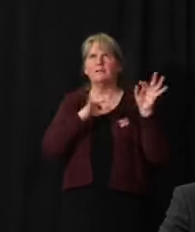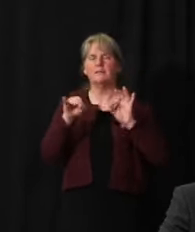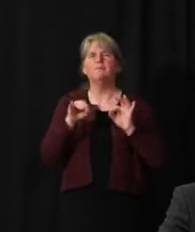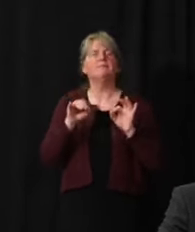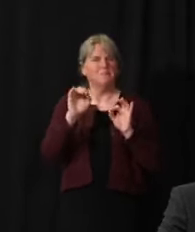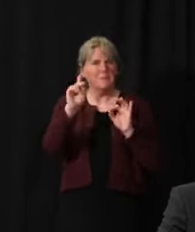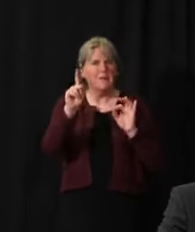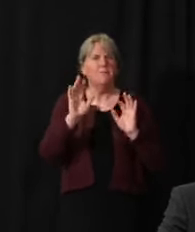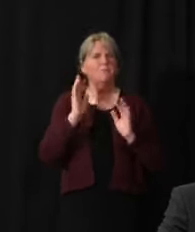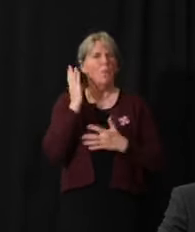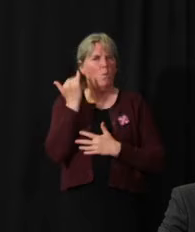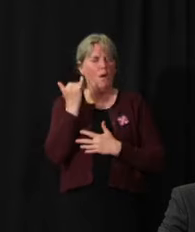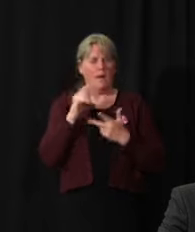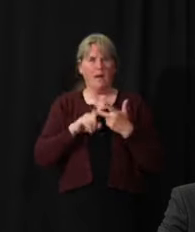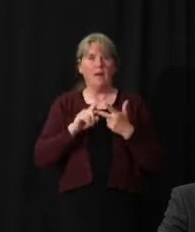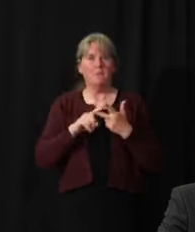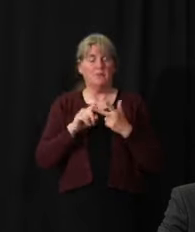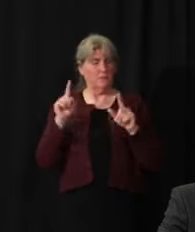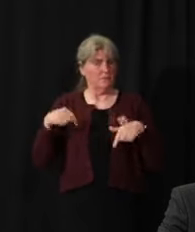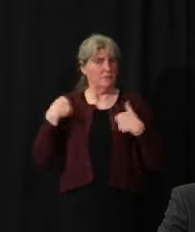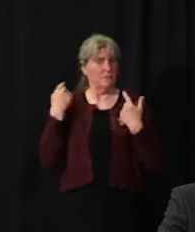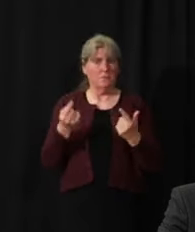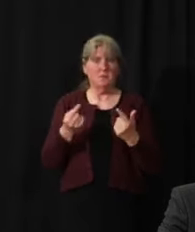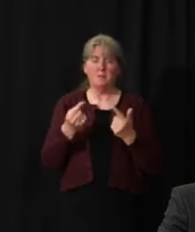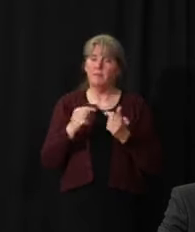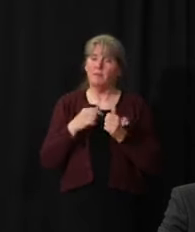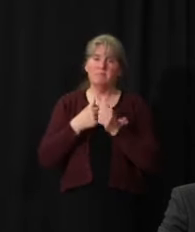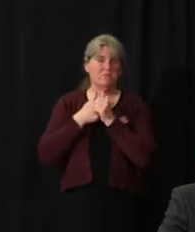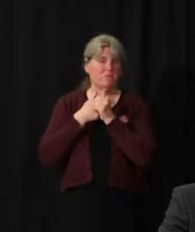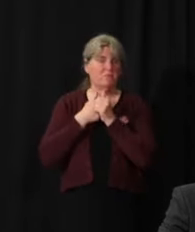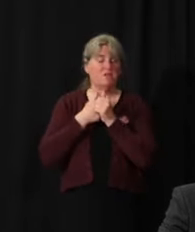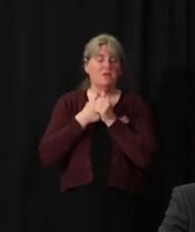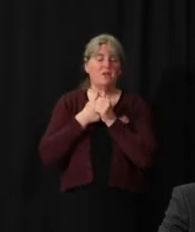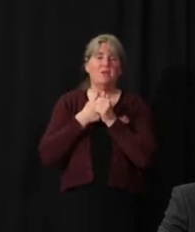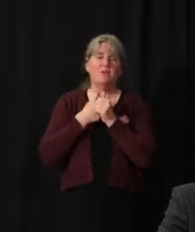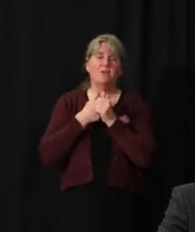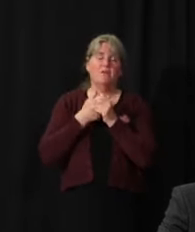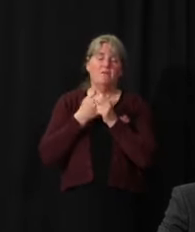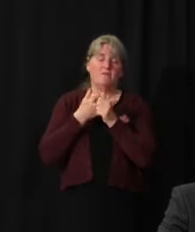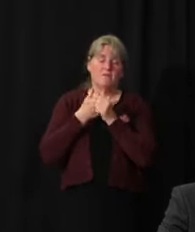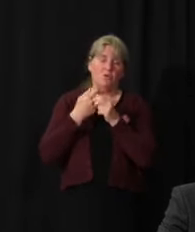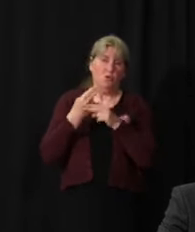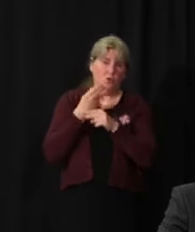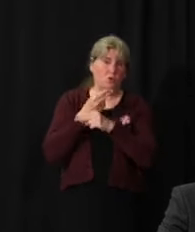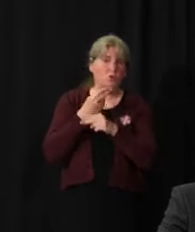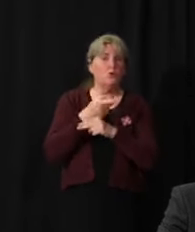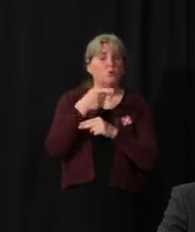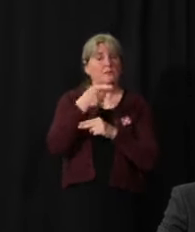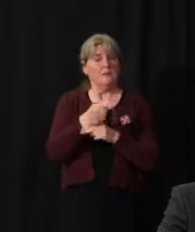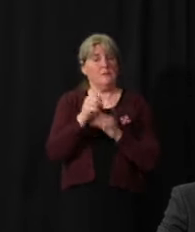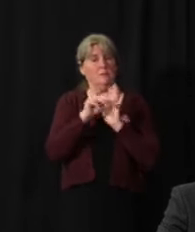That is a really good question. May be I did not make that clear enough. It is really because we have been applying these models based